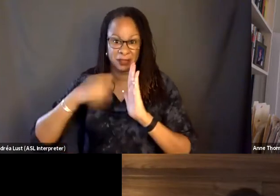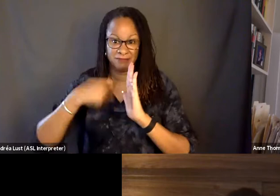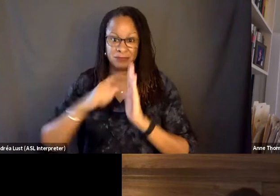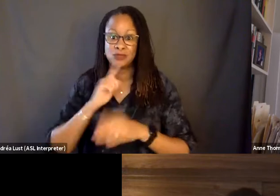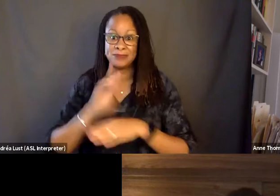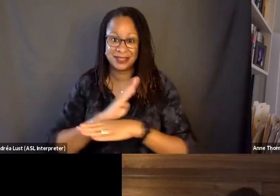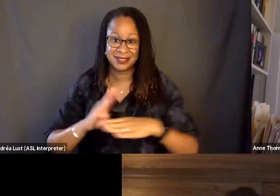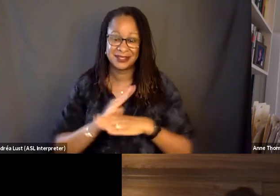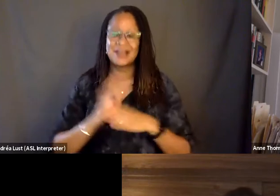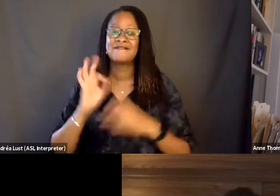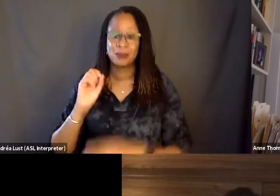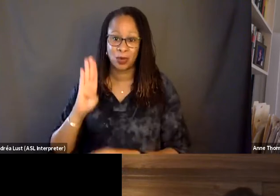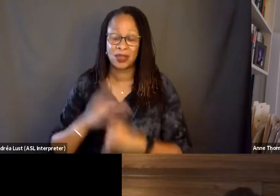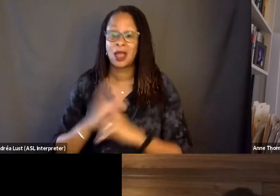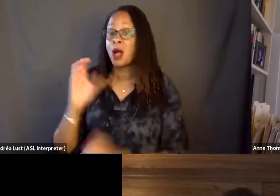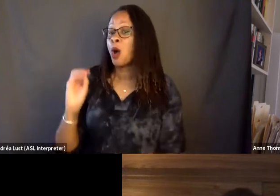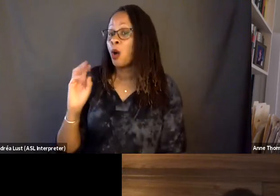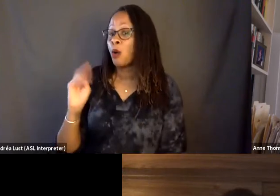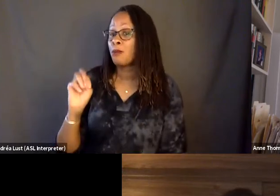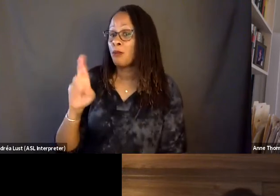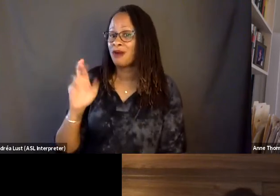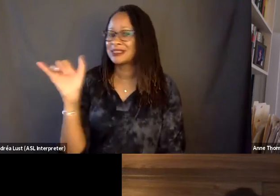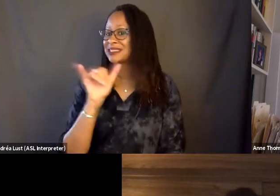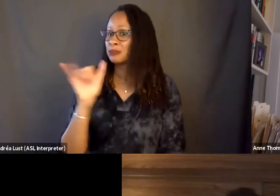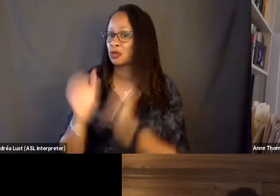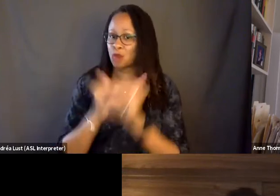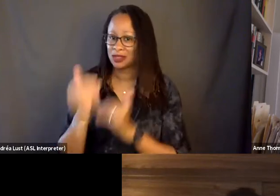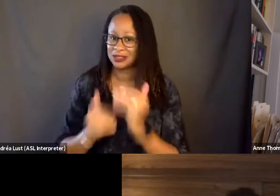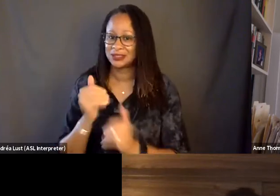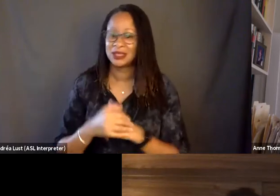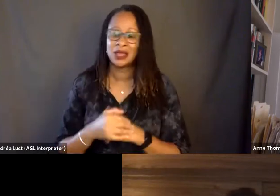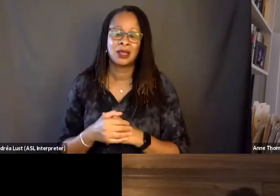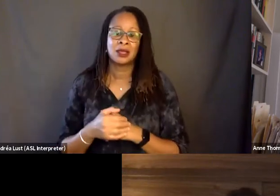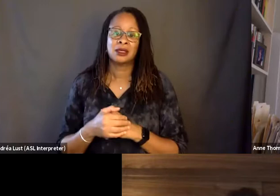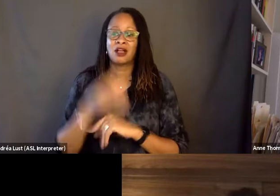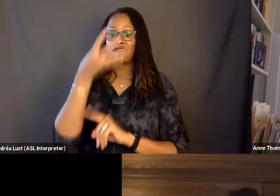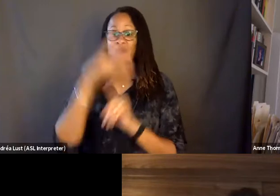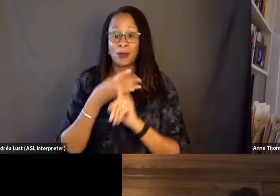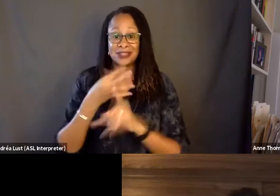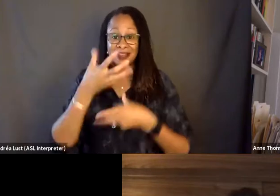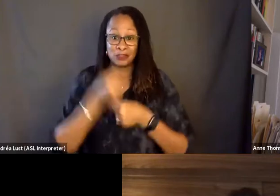And Omar was a similar process where there was four months of trust building with him.